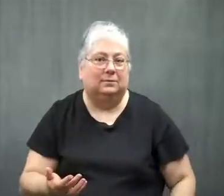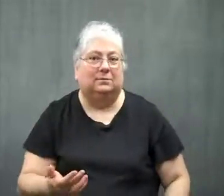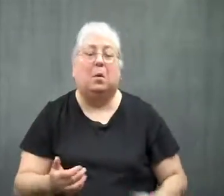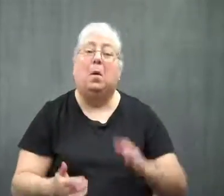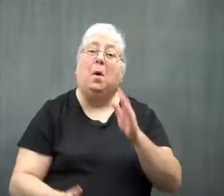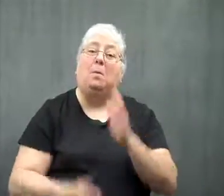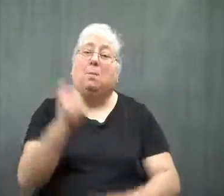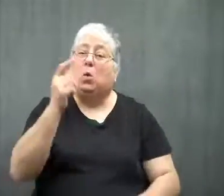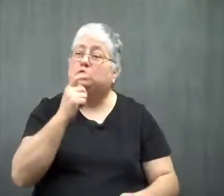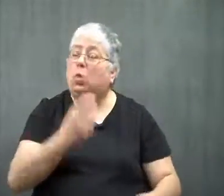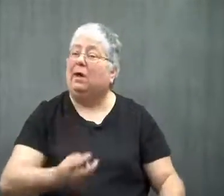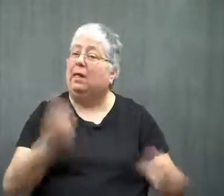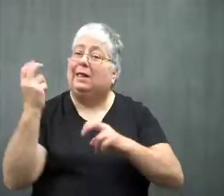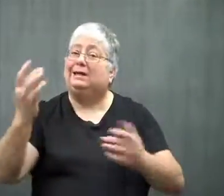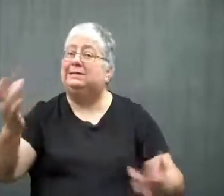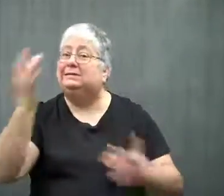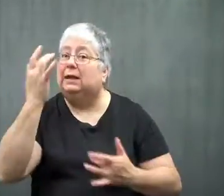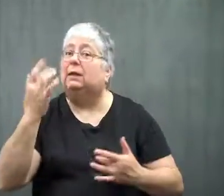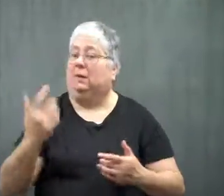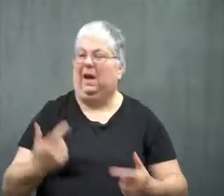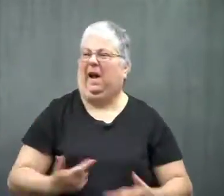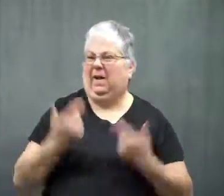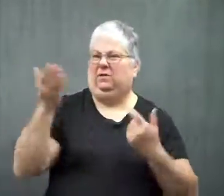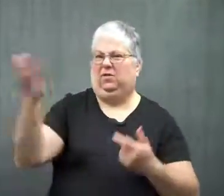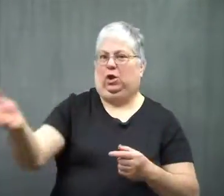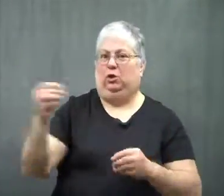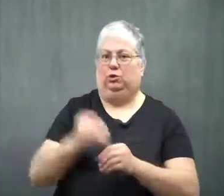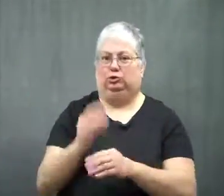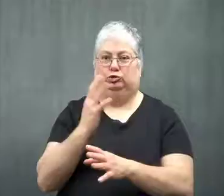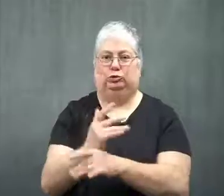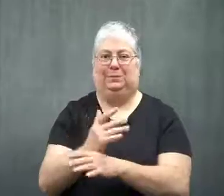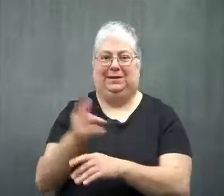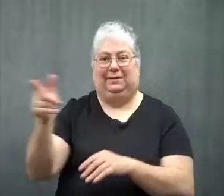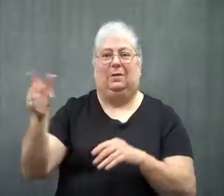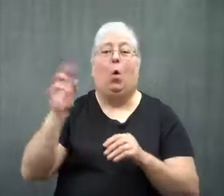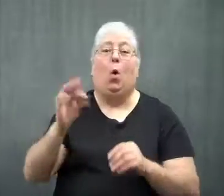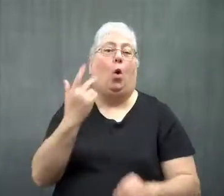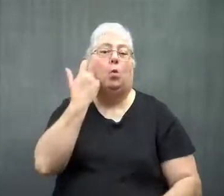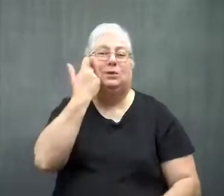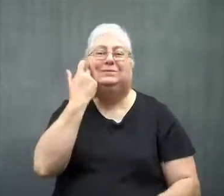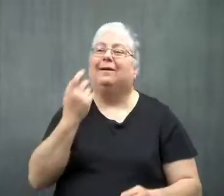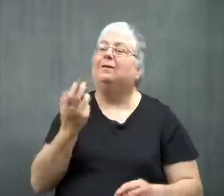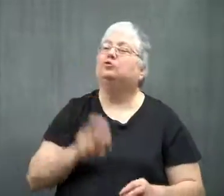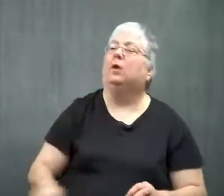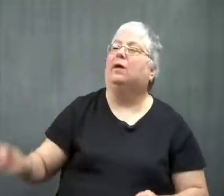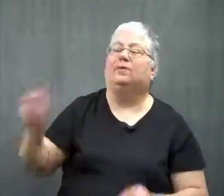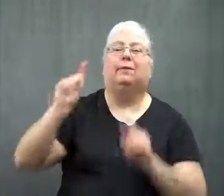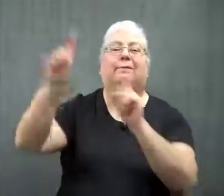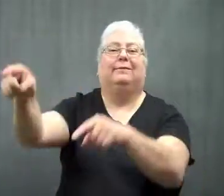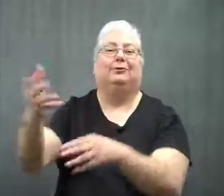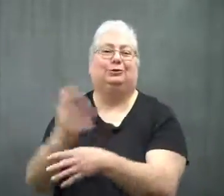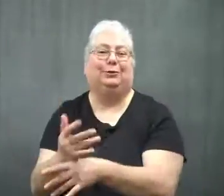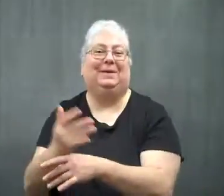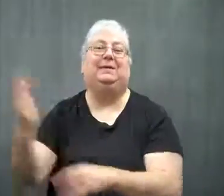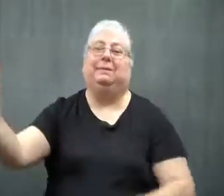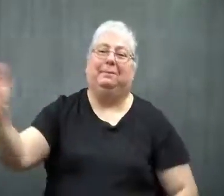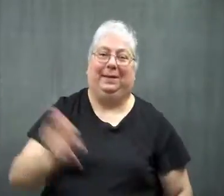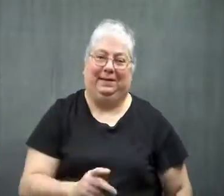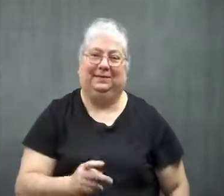Most of those who are ill are residents of Germany or had recently traveled there.